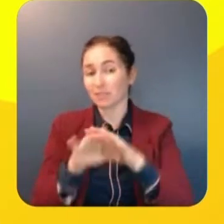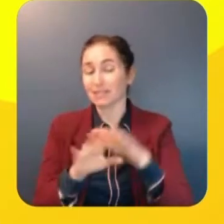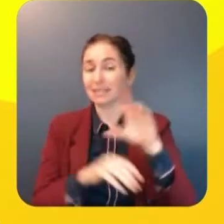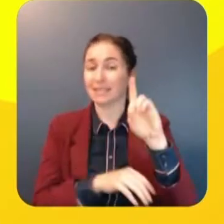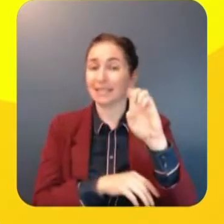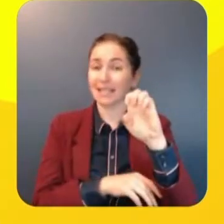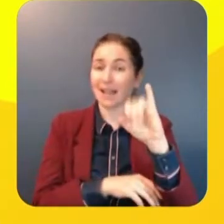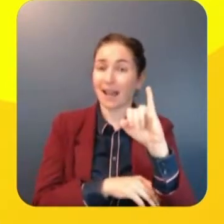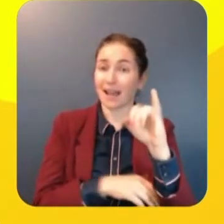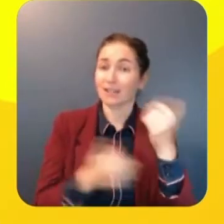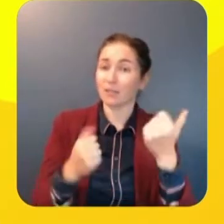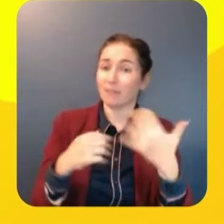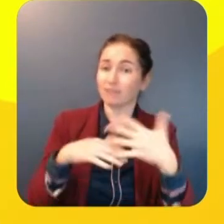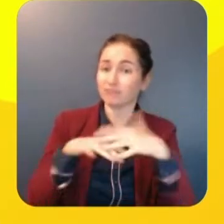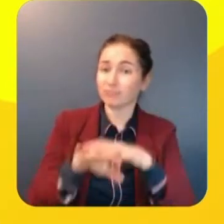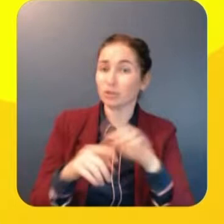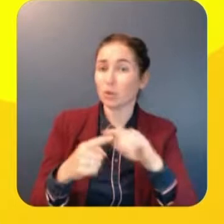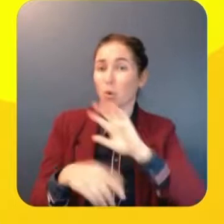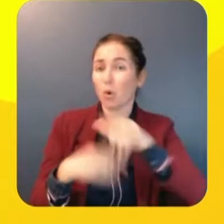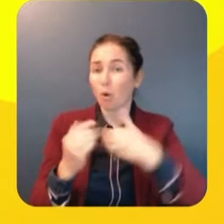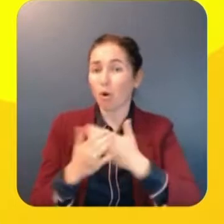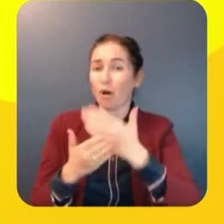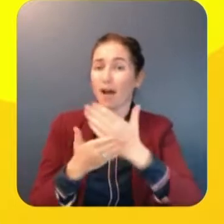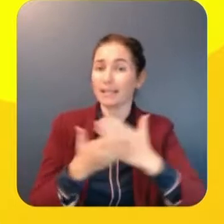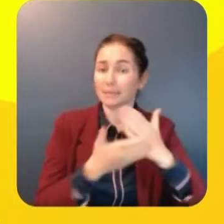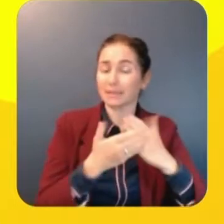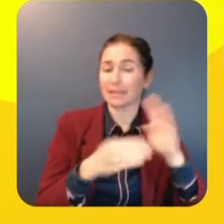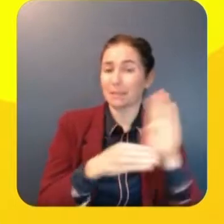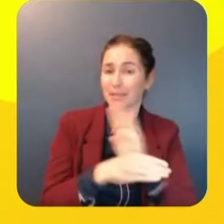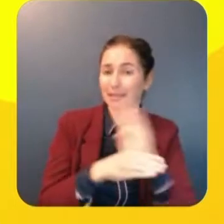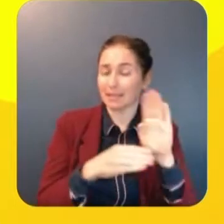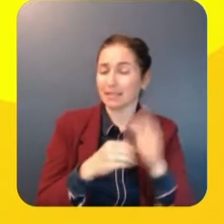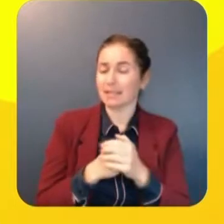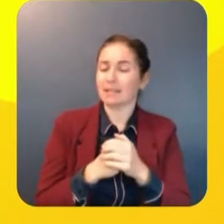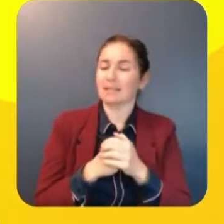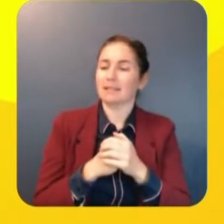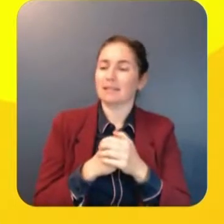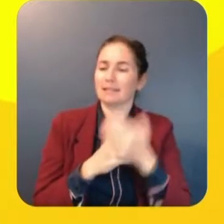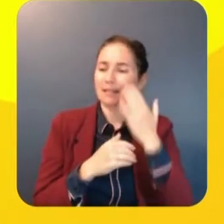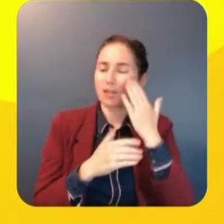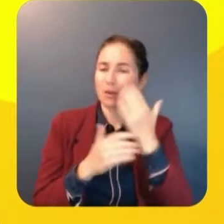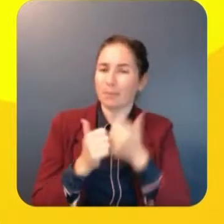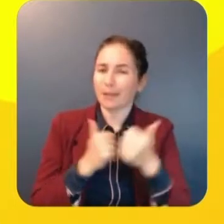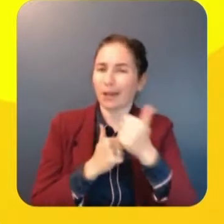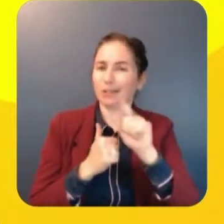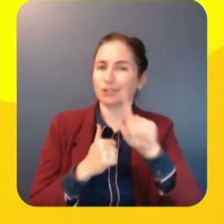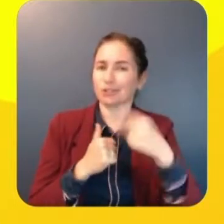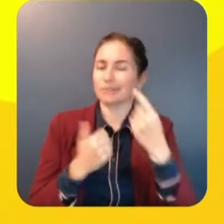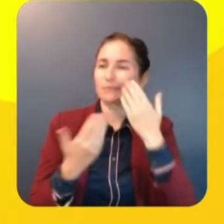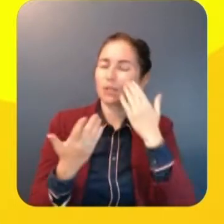this into all aspects of the business beyond human capital. We're building a resilient,